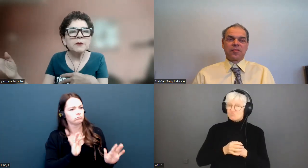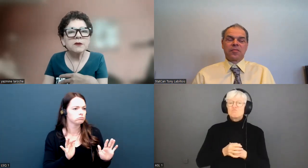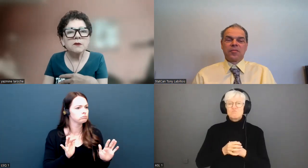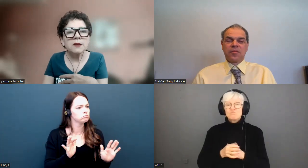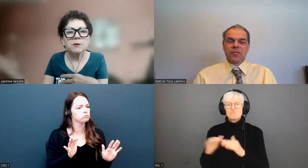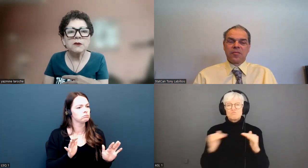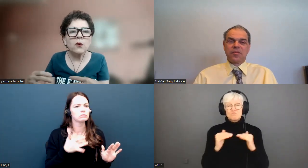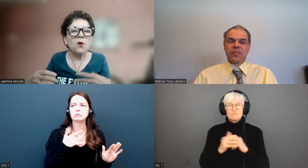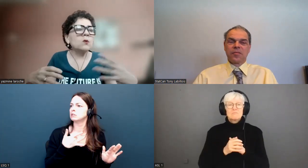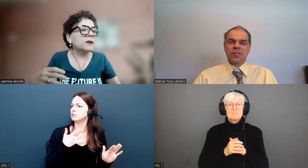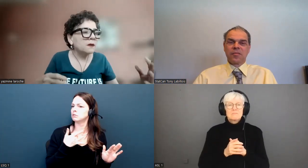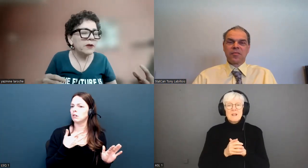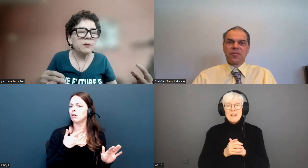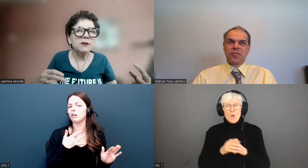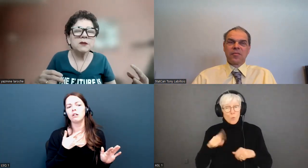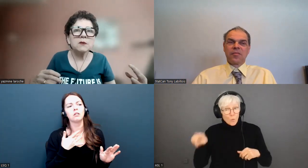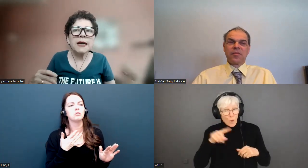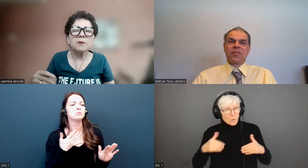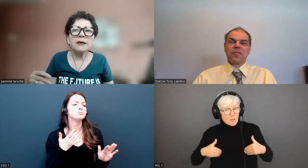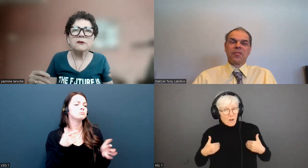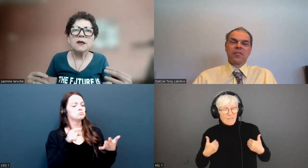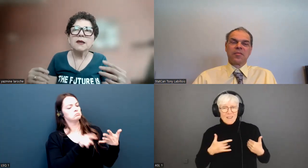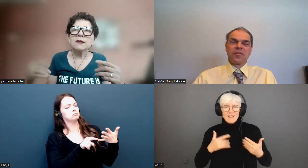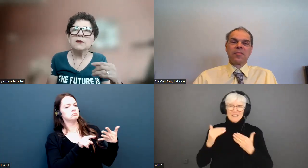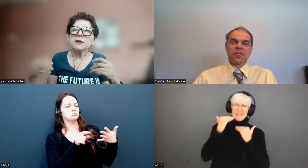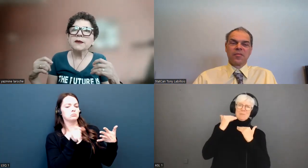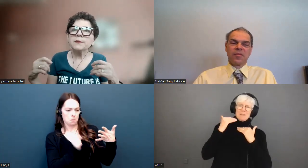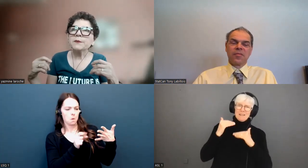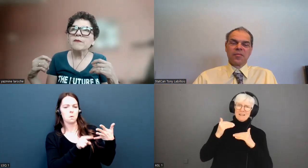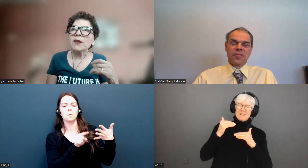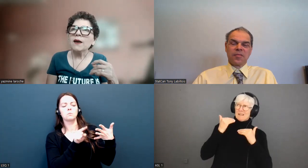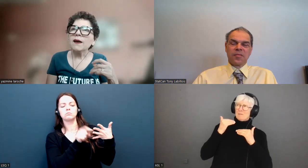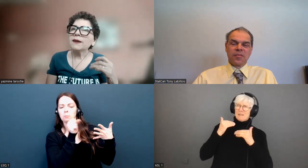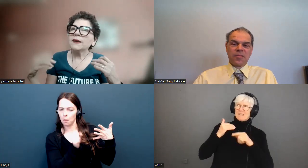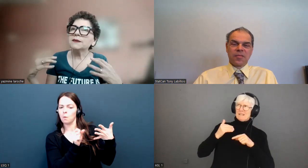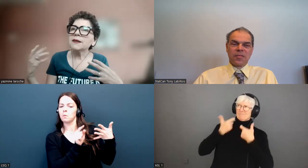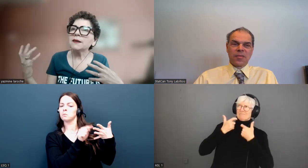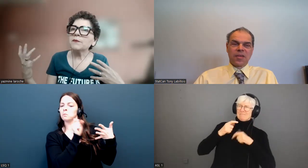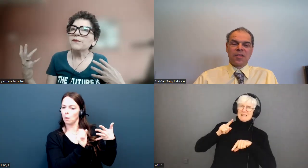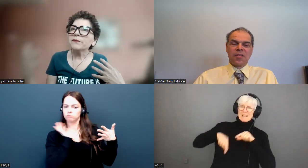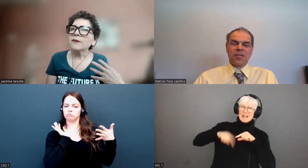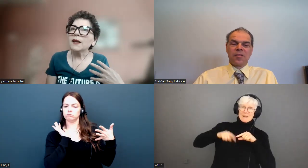able to do this much you're only going to be able to do that much there's a it's um